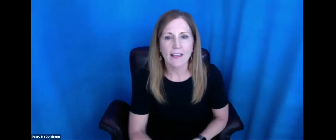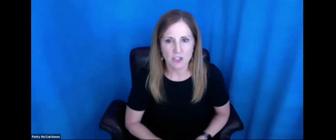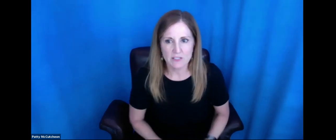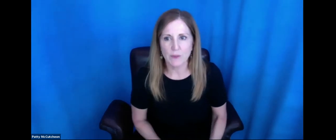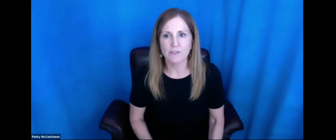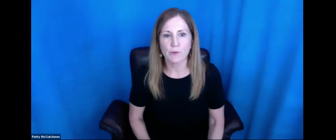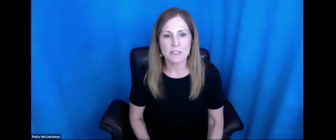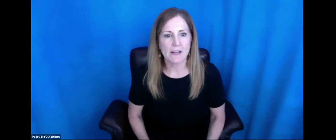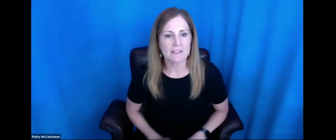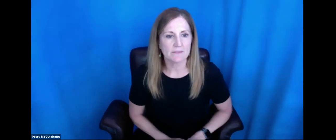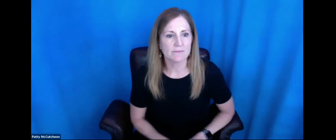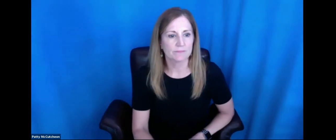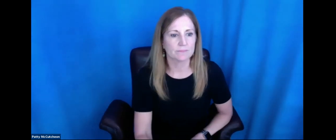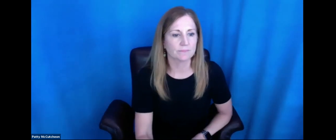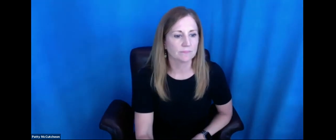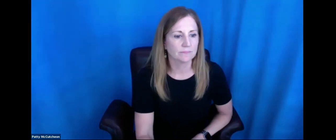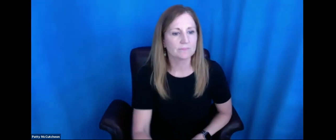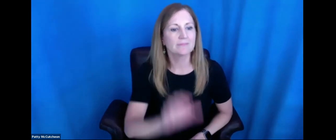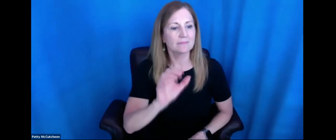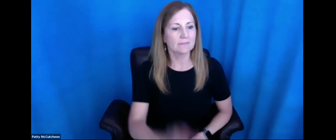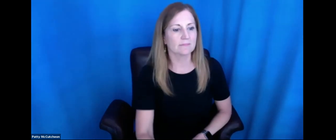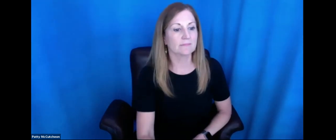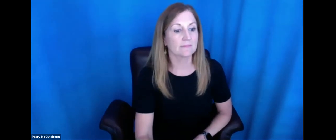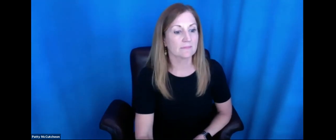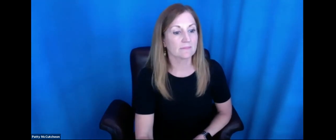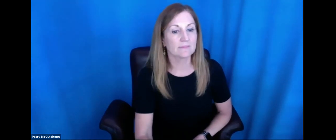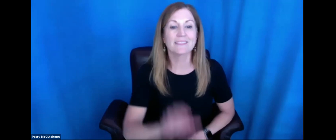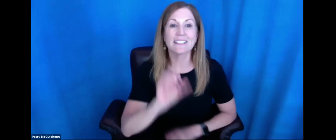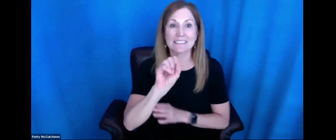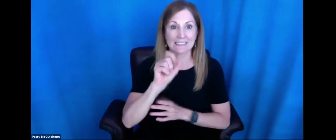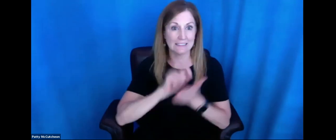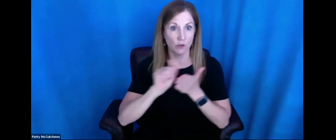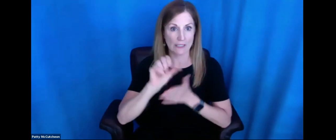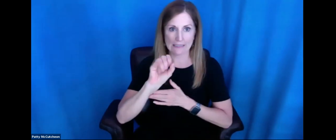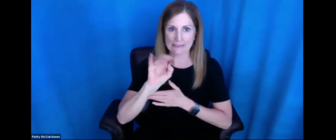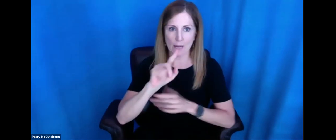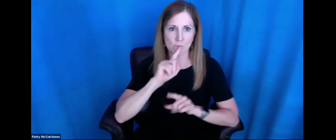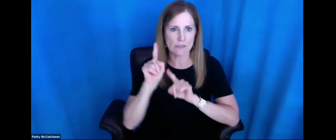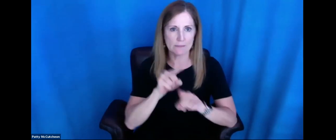And she's ready for a response. Steve Simon: Objection. Well, the one thing we can all agree on is your friend